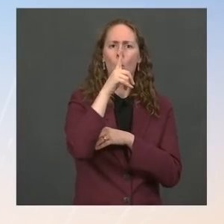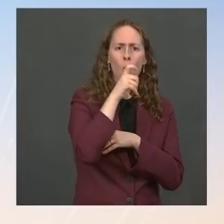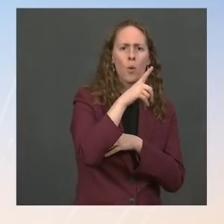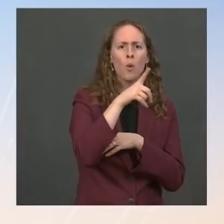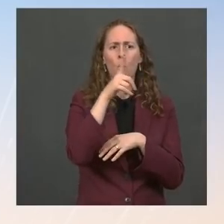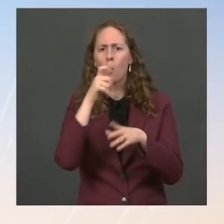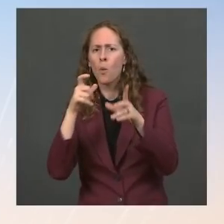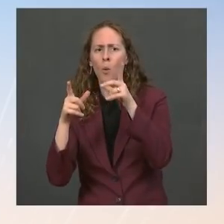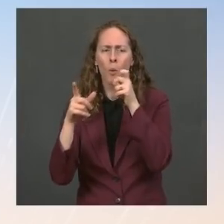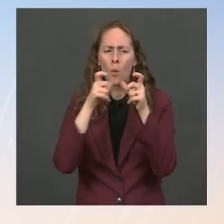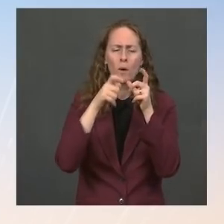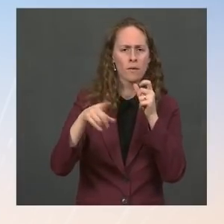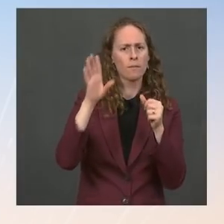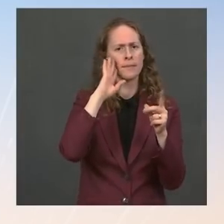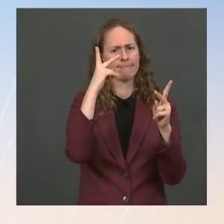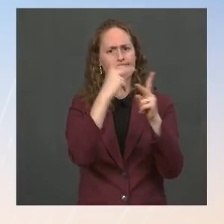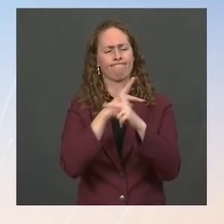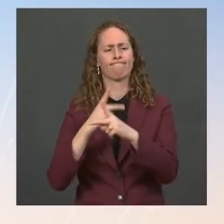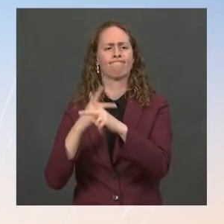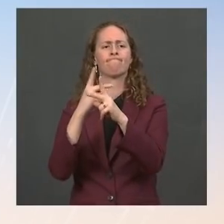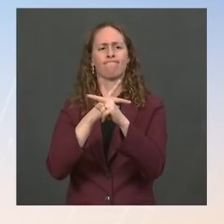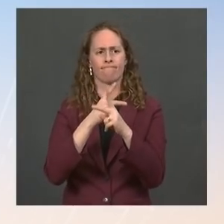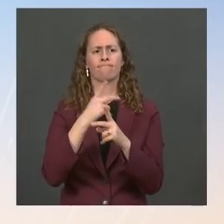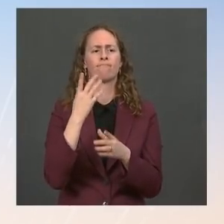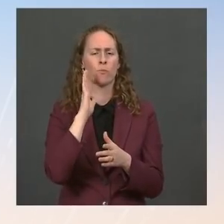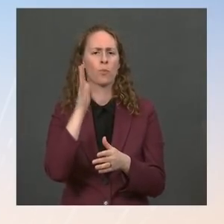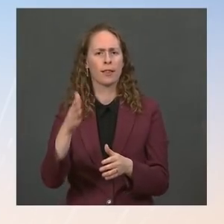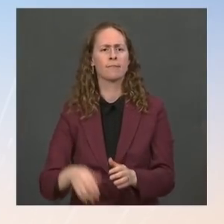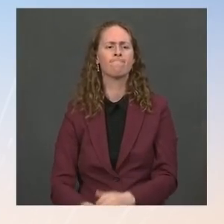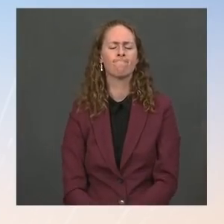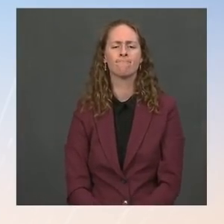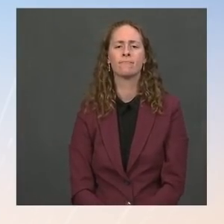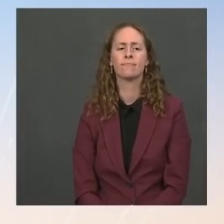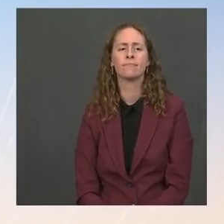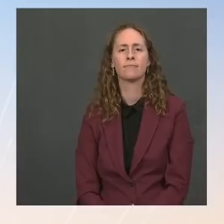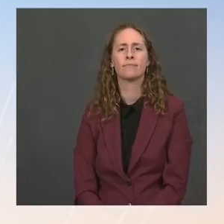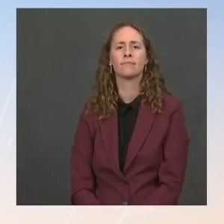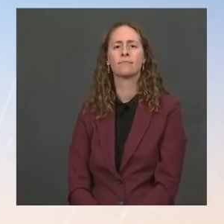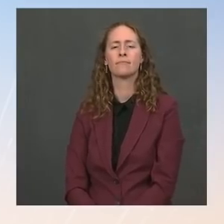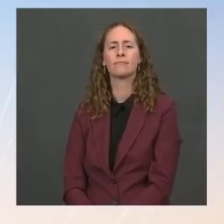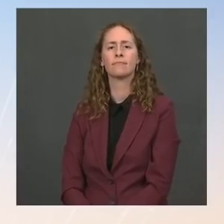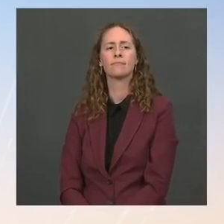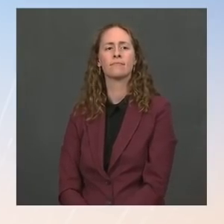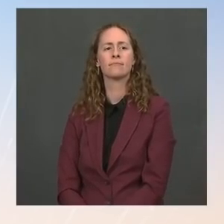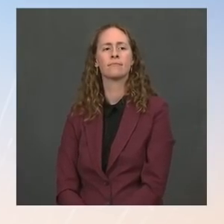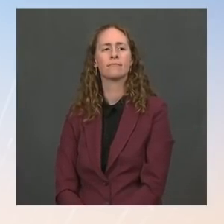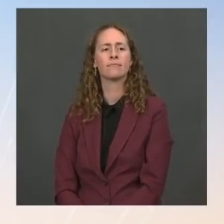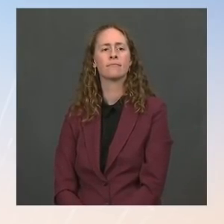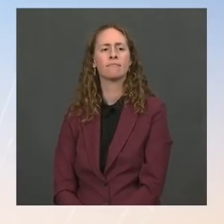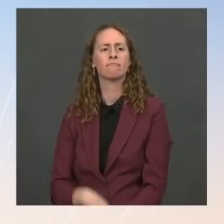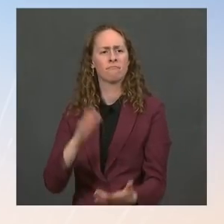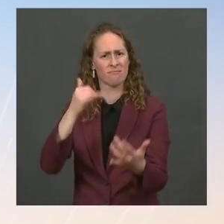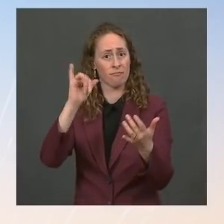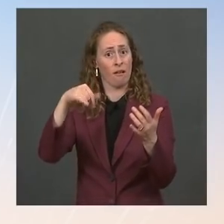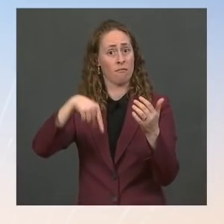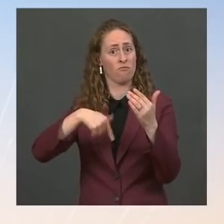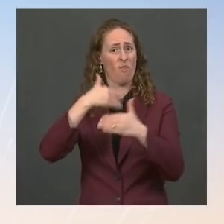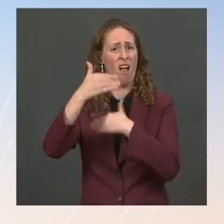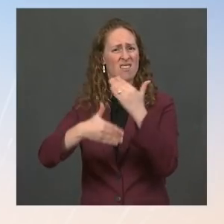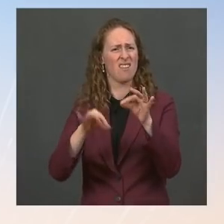and the degree to which strike authorities, procedures, and processes need to be altered in the future. That's an important process. I would note, which I noted earlier,